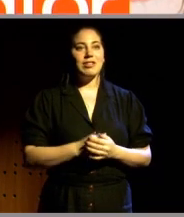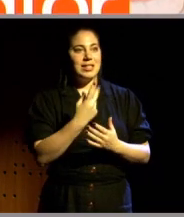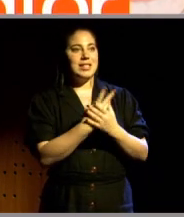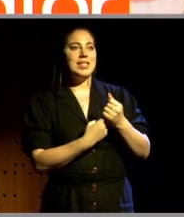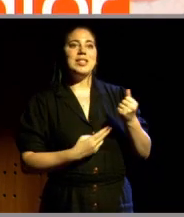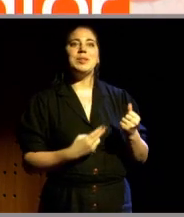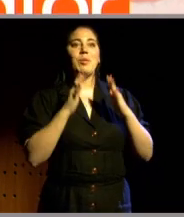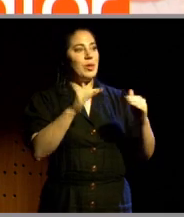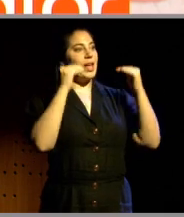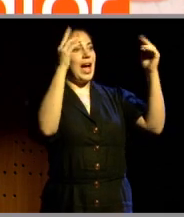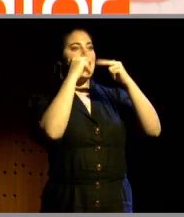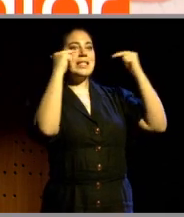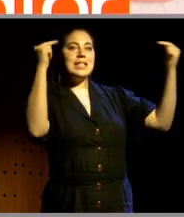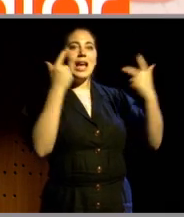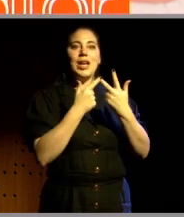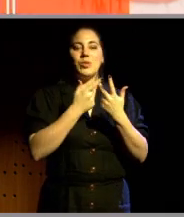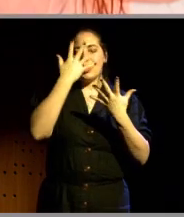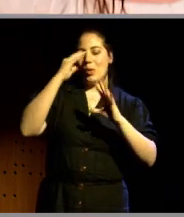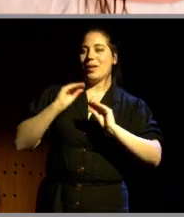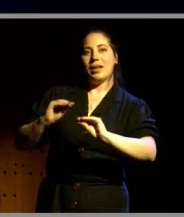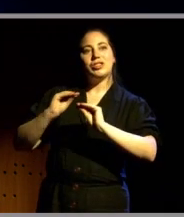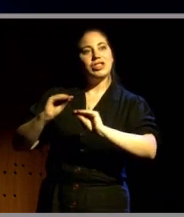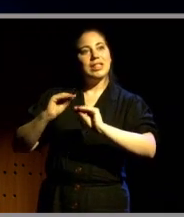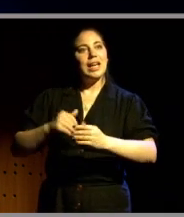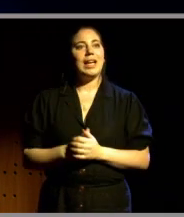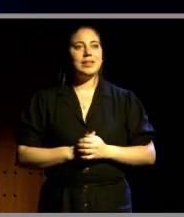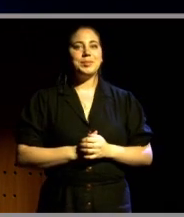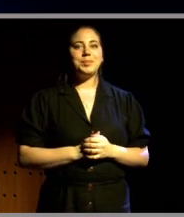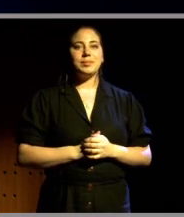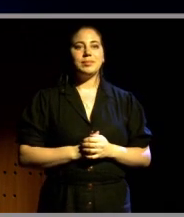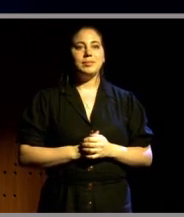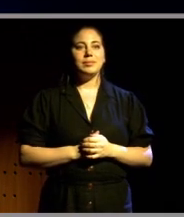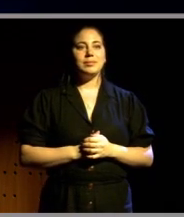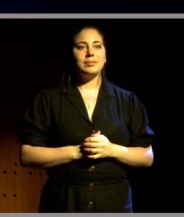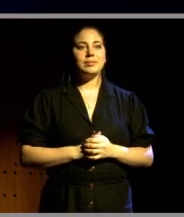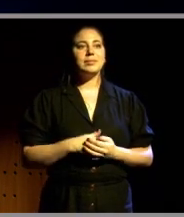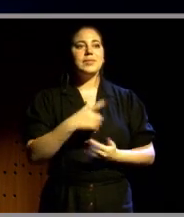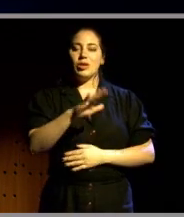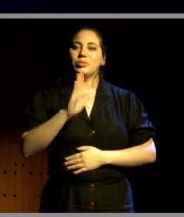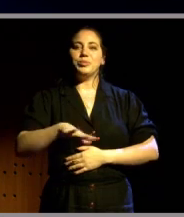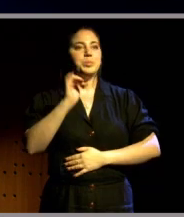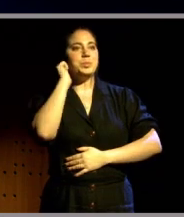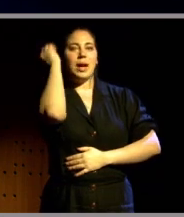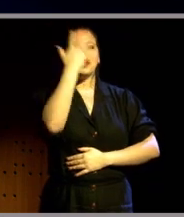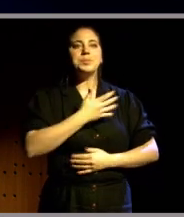and music educator under the guidance of Deborah Cheetham-Fraillon at Short Black Opera. She has extensive operatic repertoire,